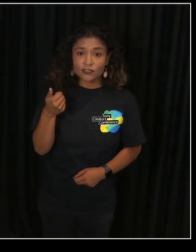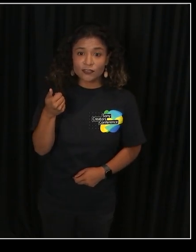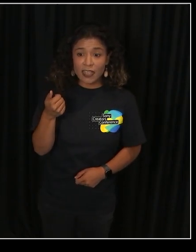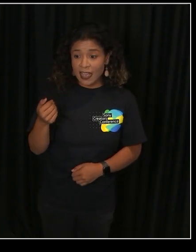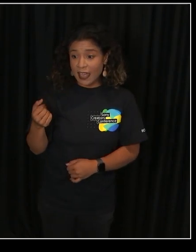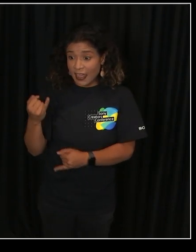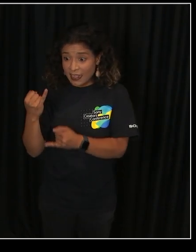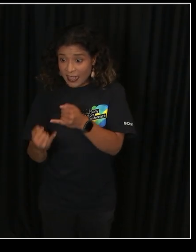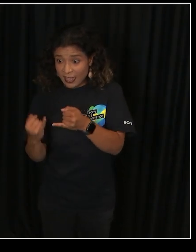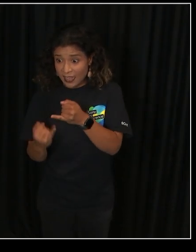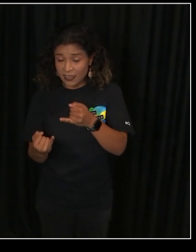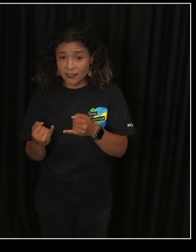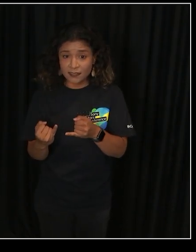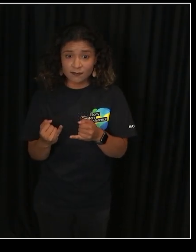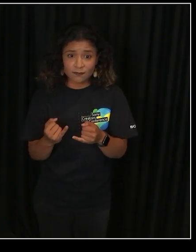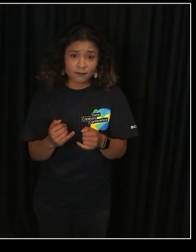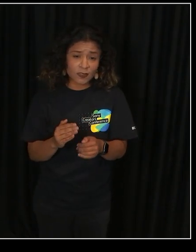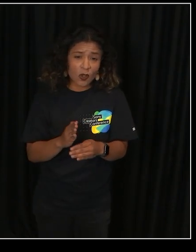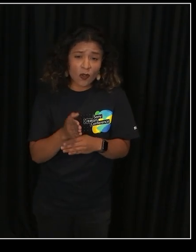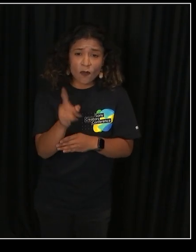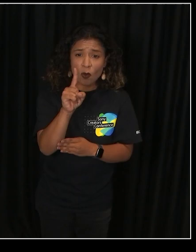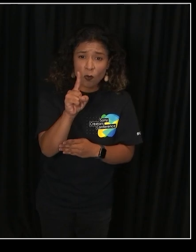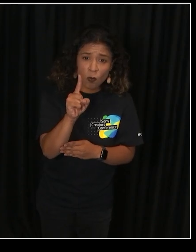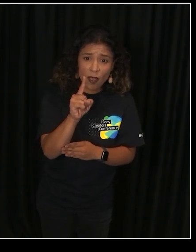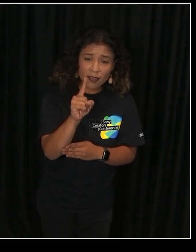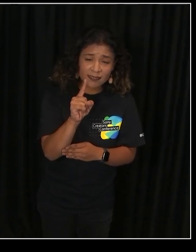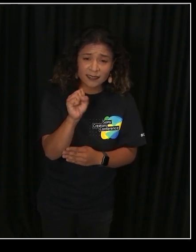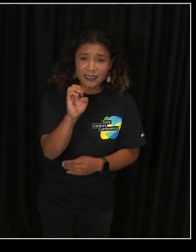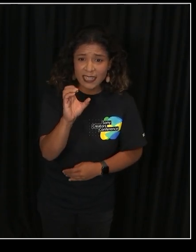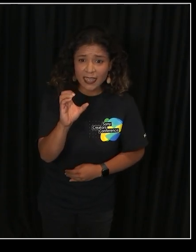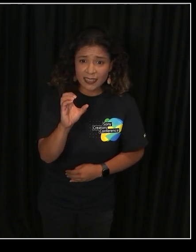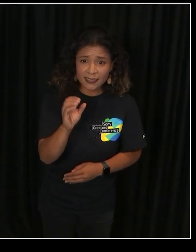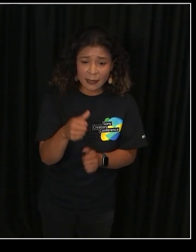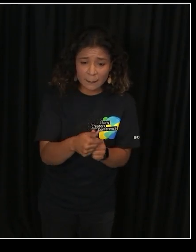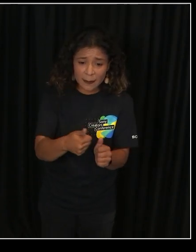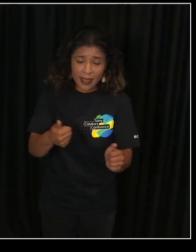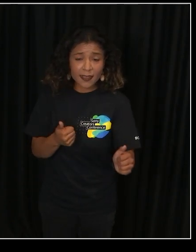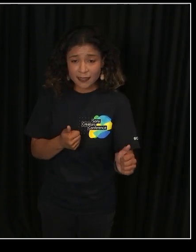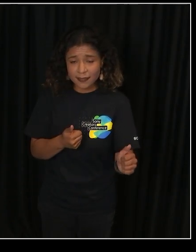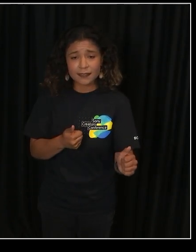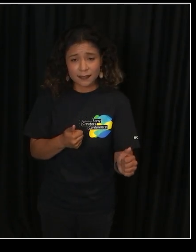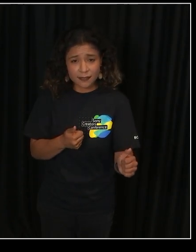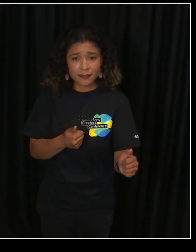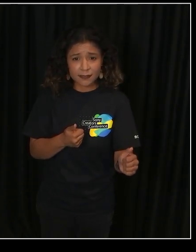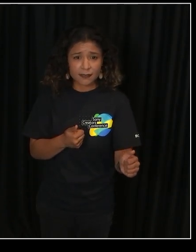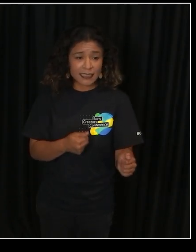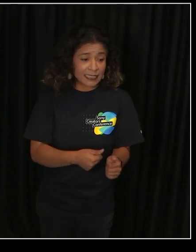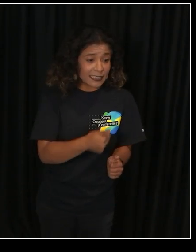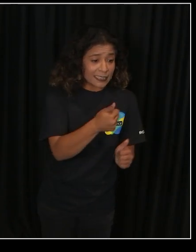behind the agent on this track. And it turns out all of these regions where he lost